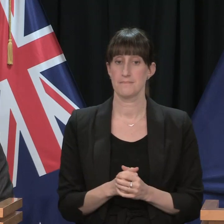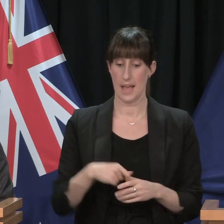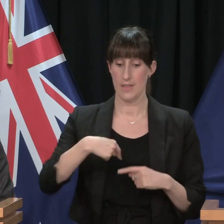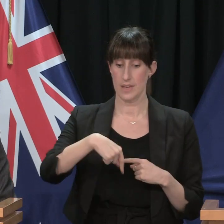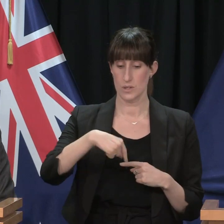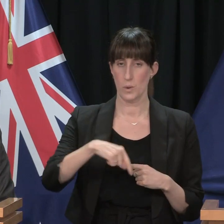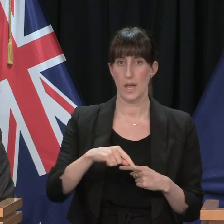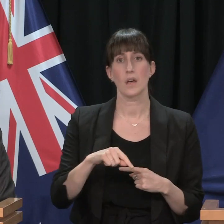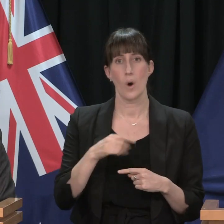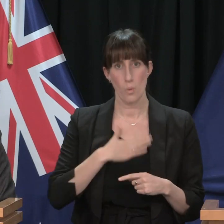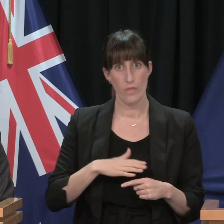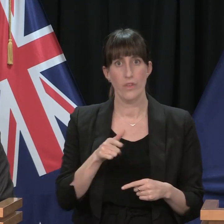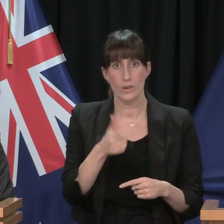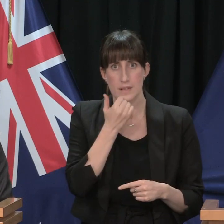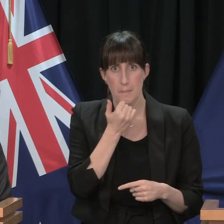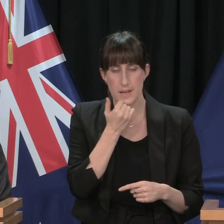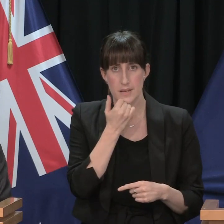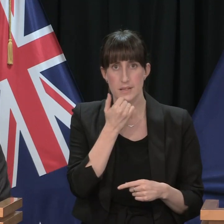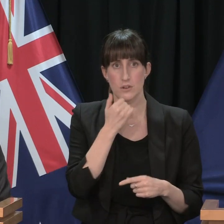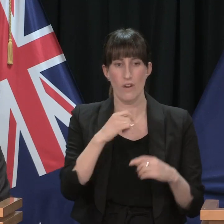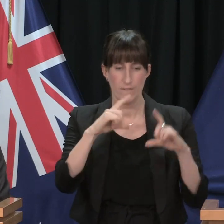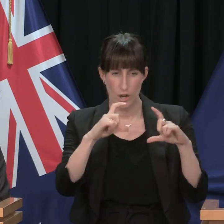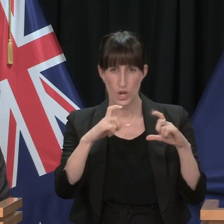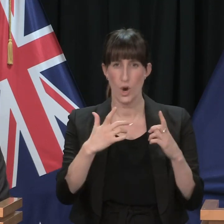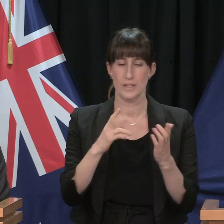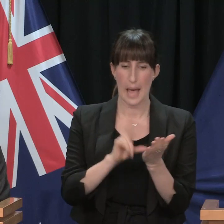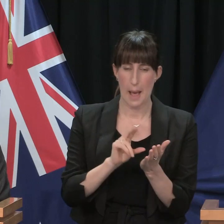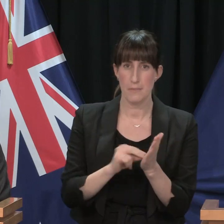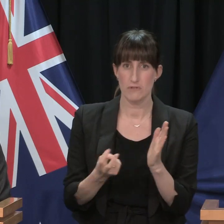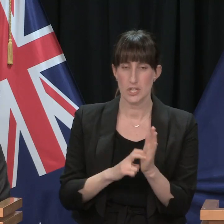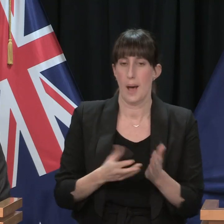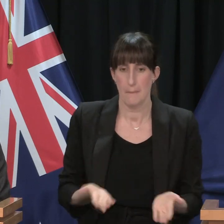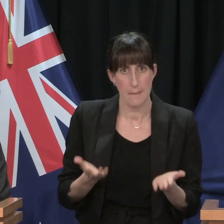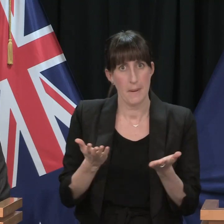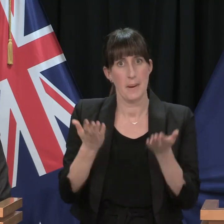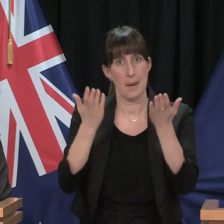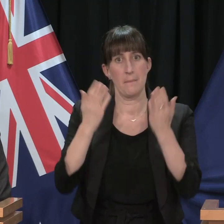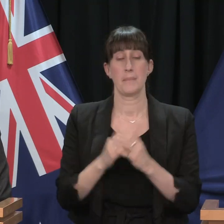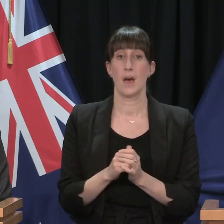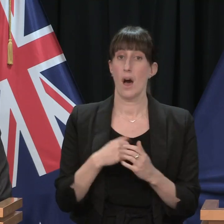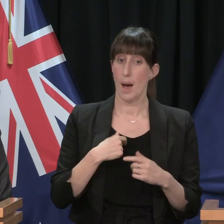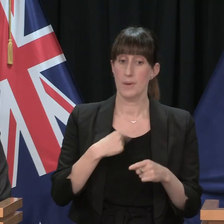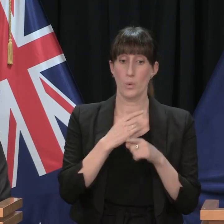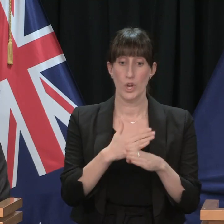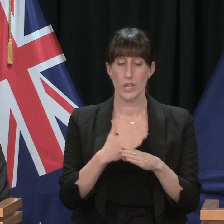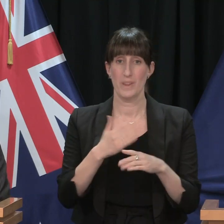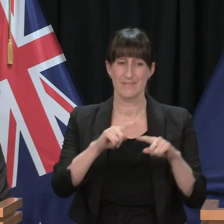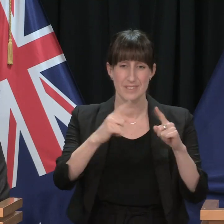This week I'm going to be making a significant push to get those numbers up further.